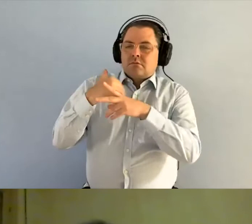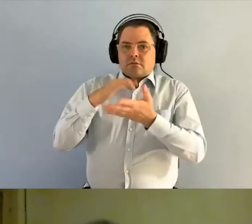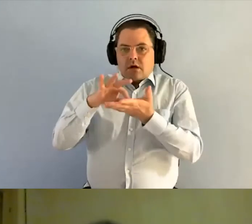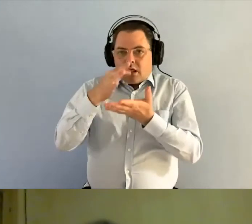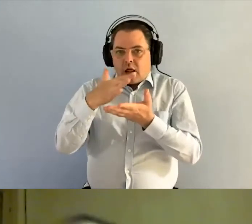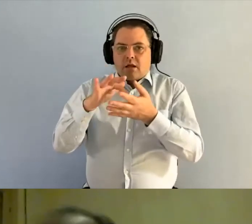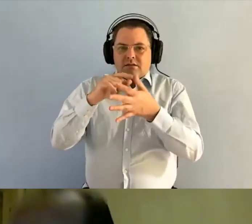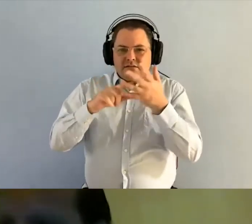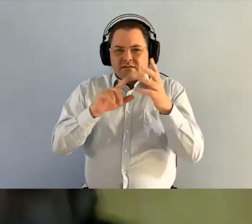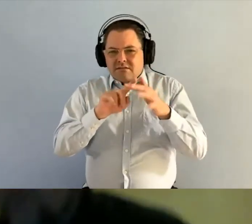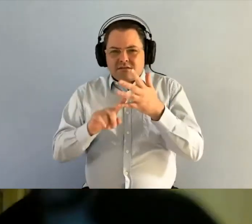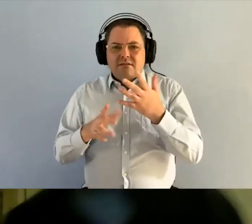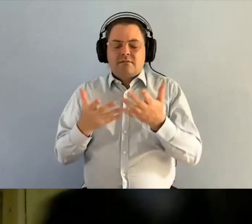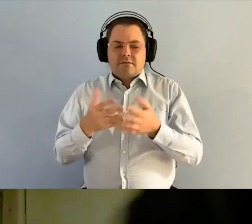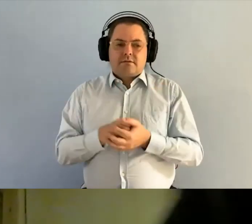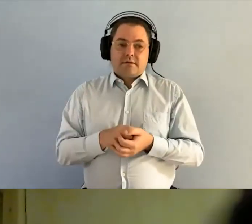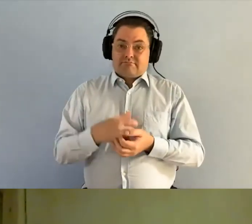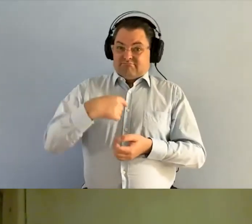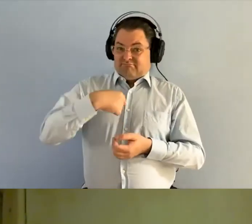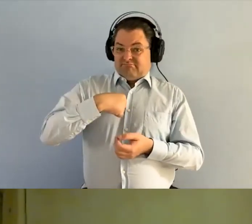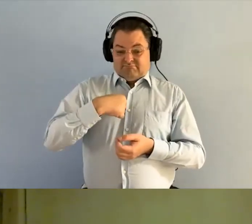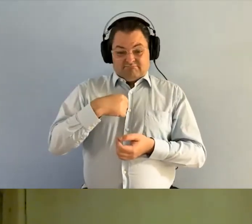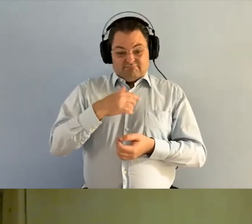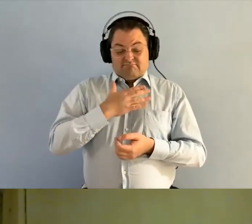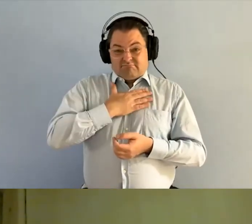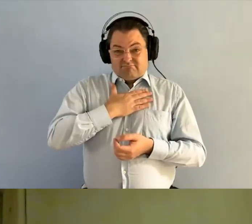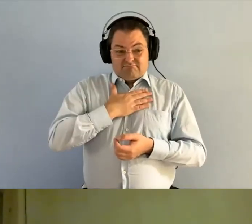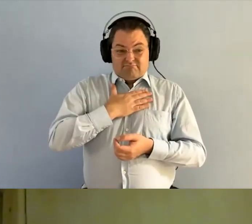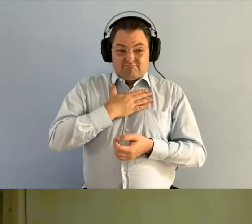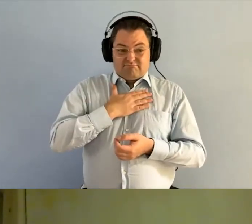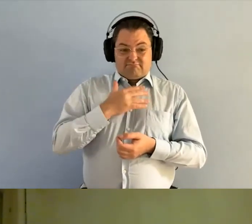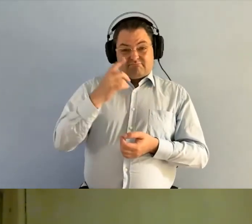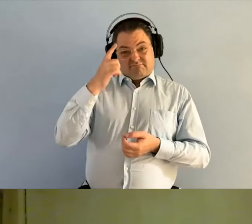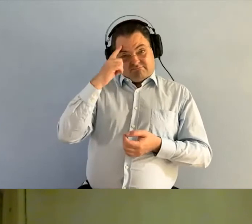healthcare, particularly to people with disabilities, to the disabled